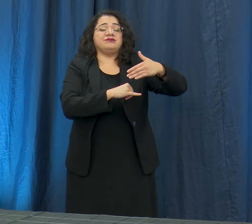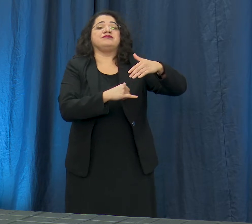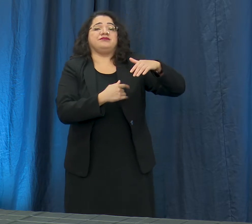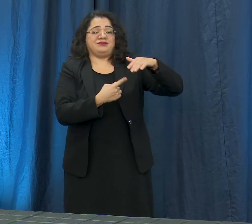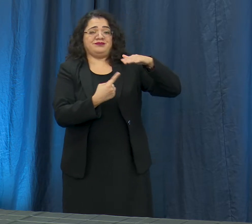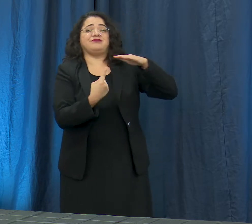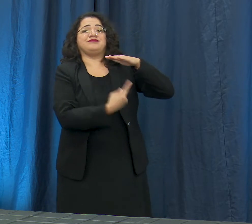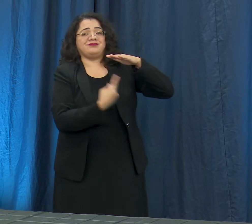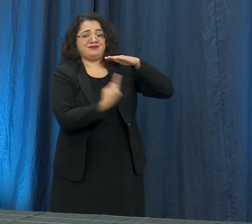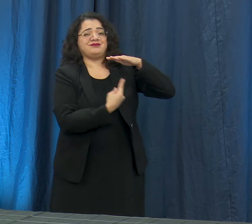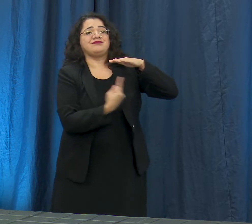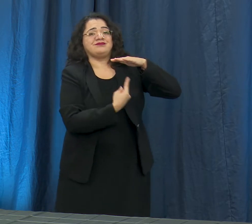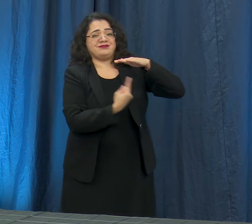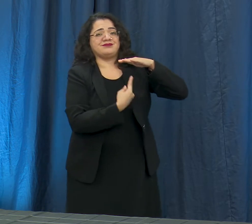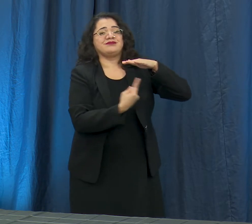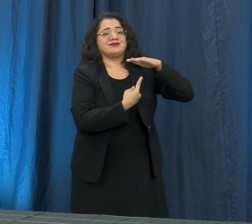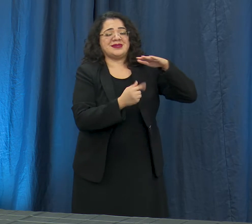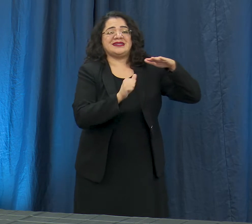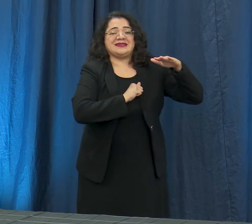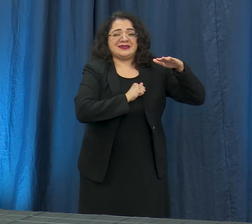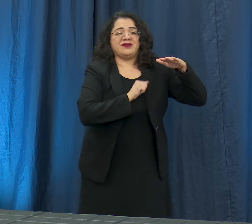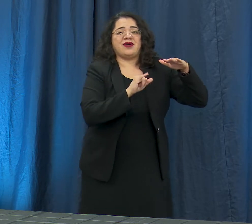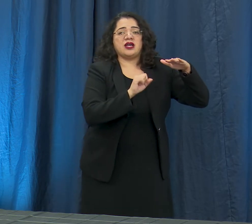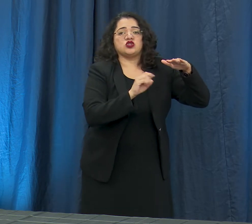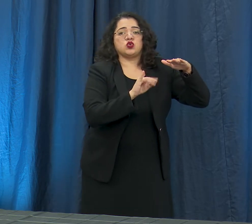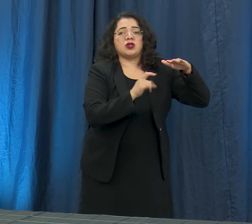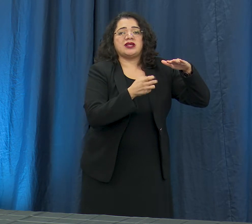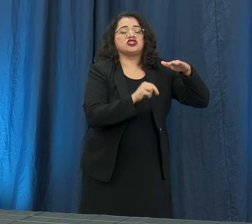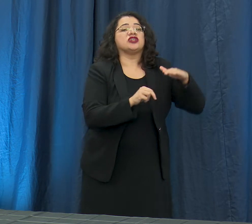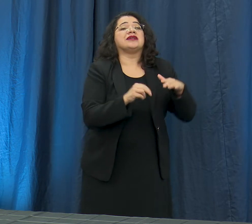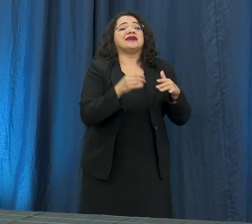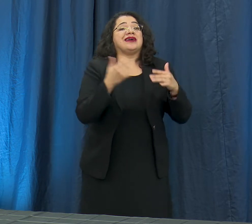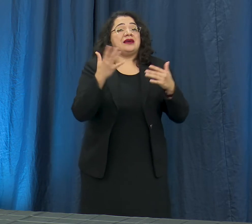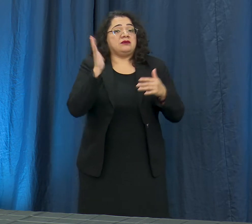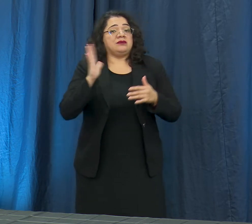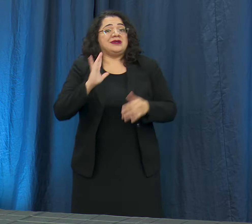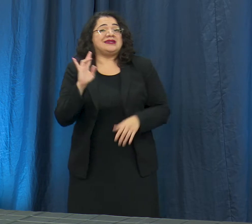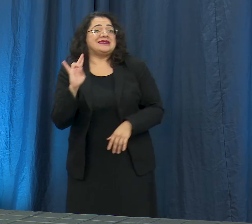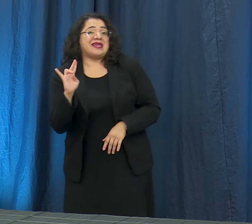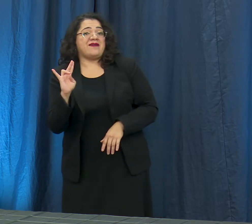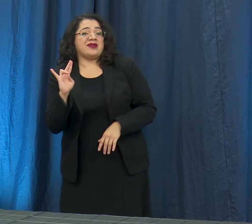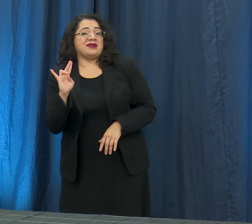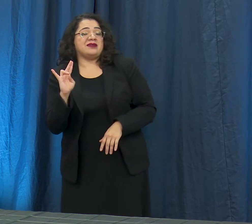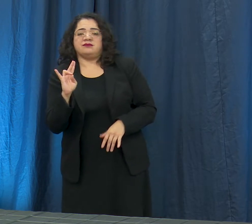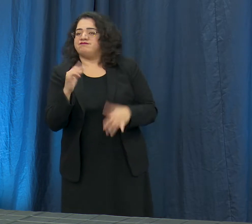it's felt now that the safest thing to do is to isolate for 10 days after your